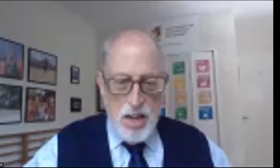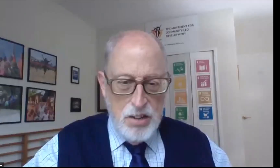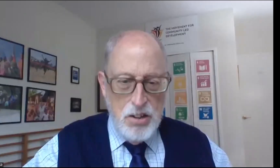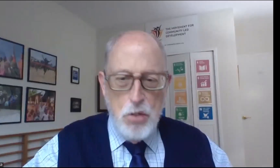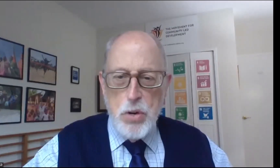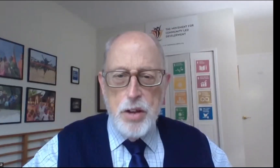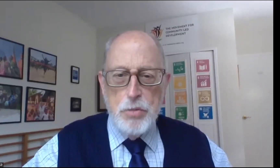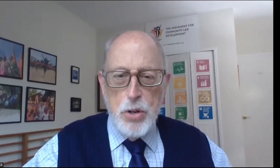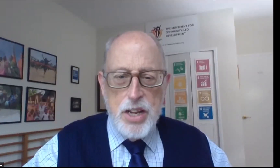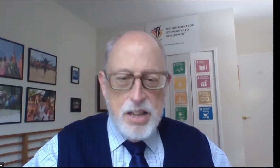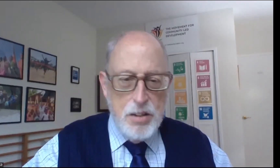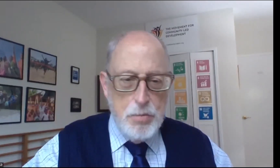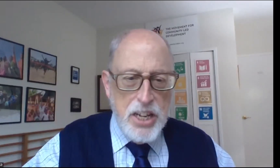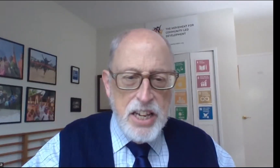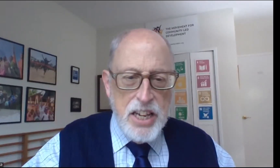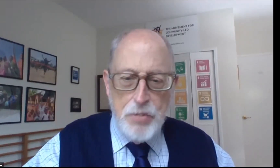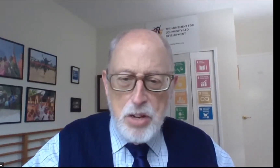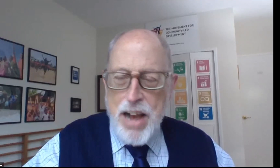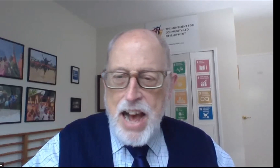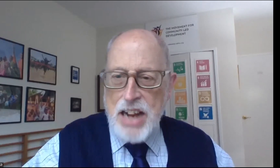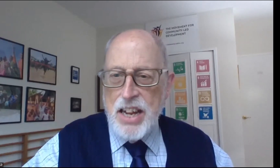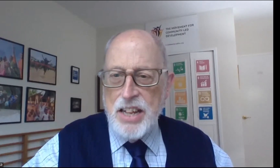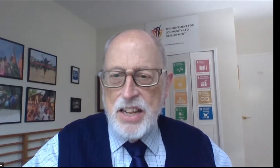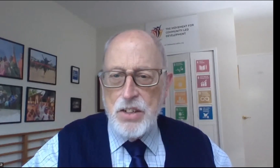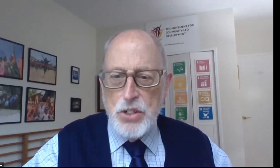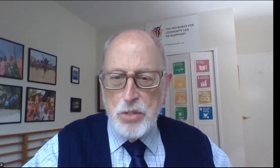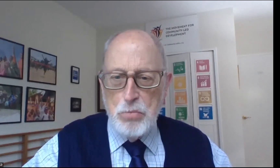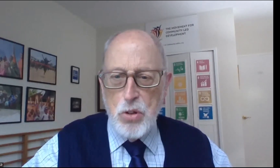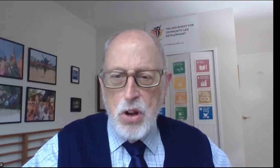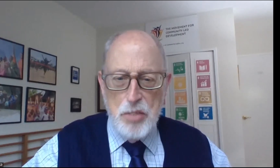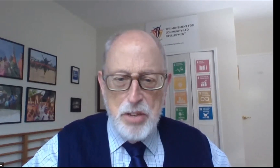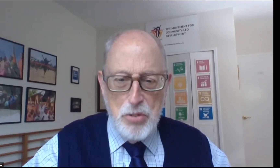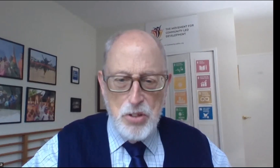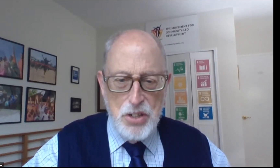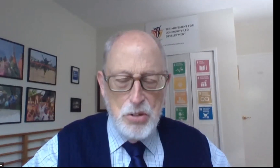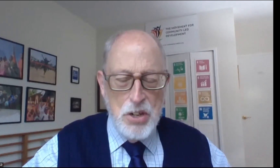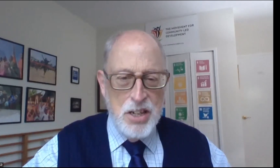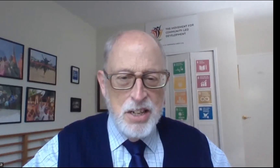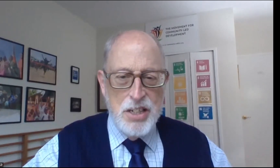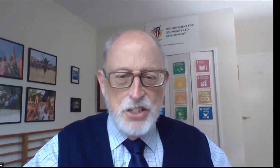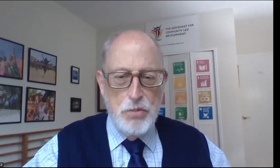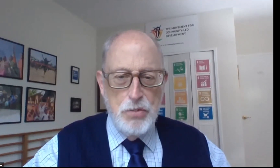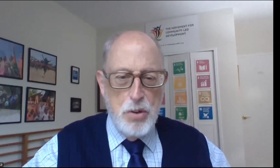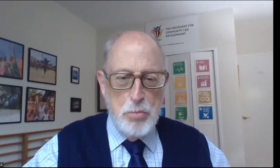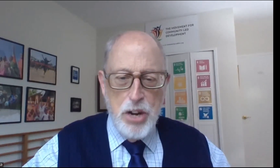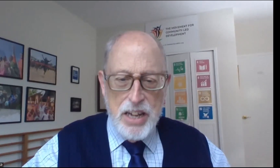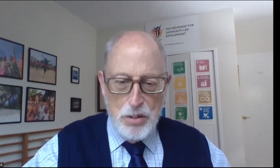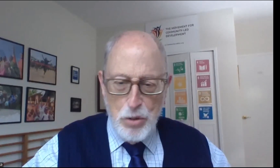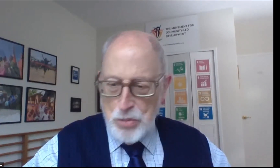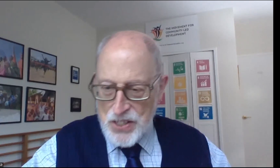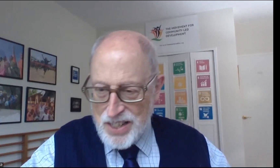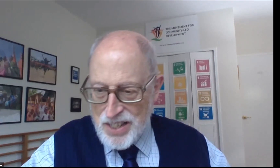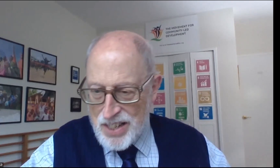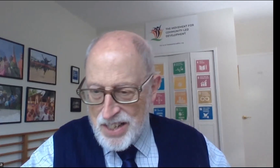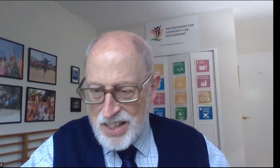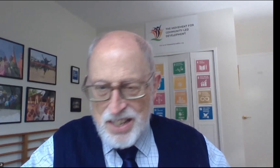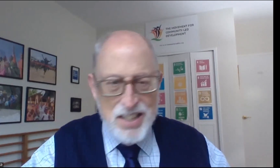No, we're we're bringing everyone back. And then Gungen will call on people to share from their breakout groups.